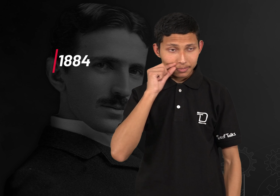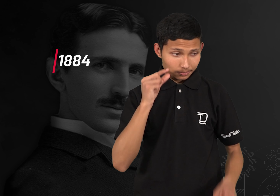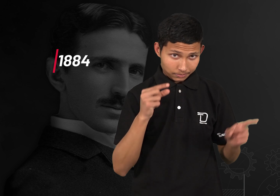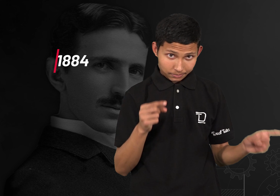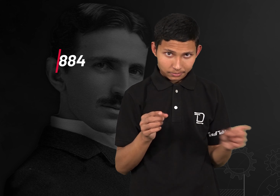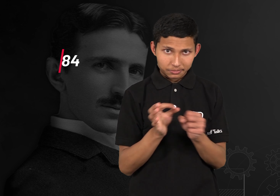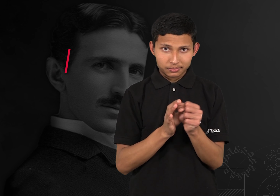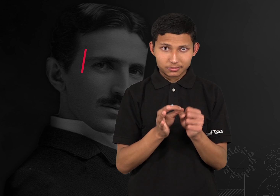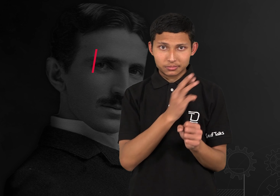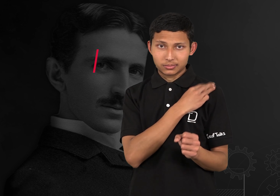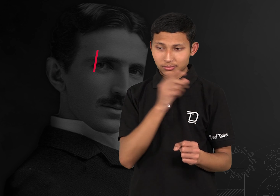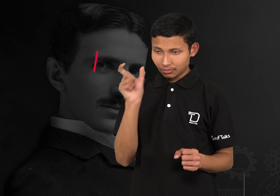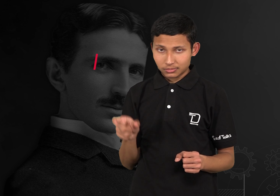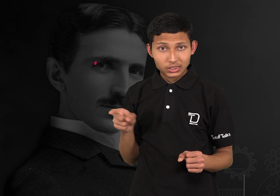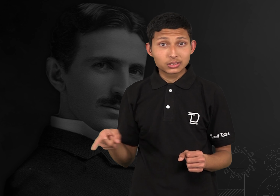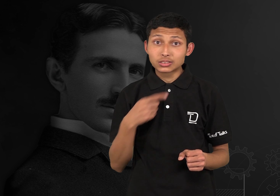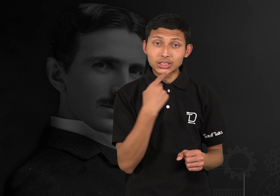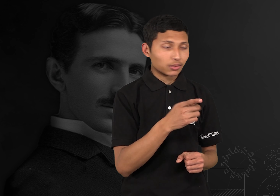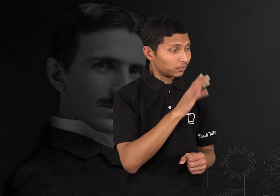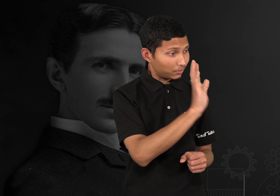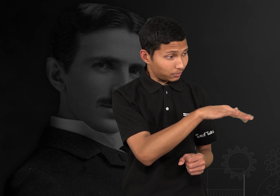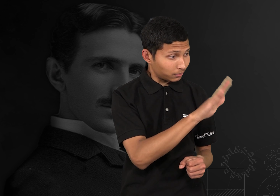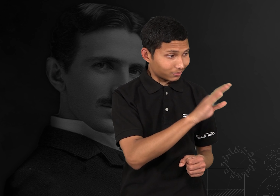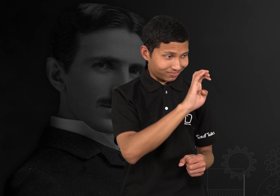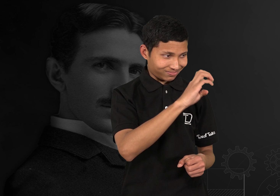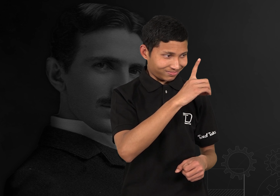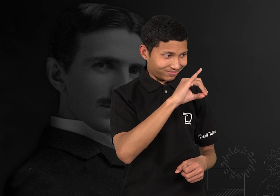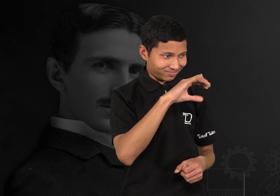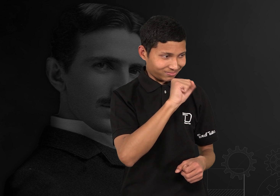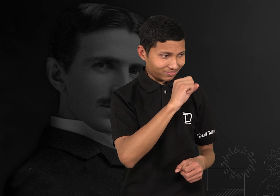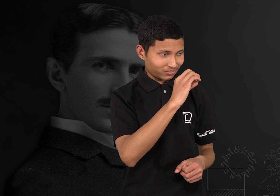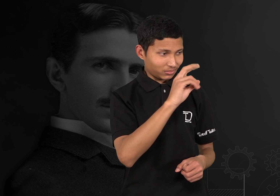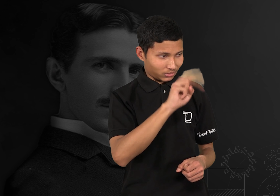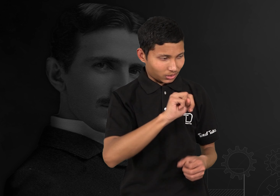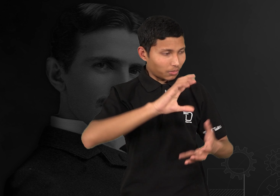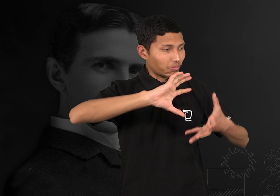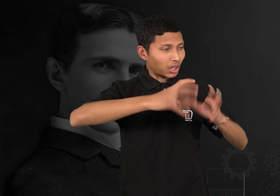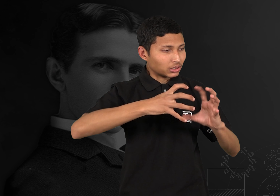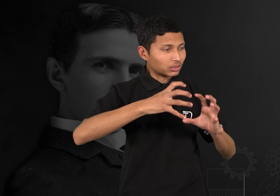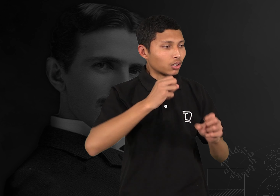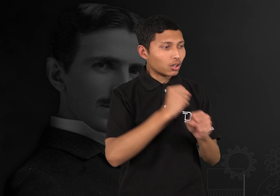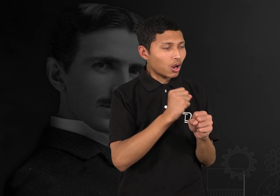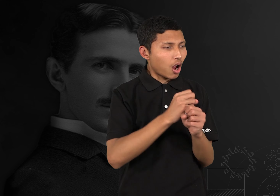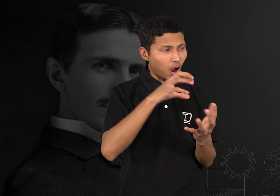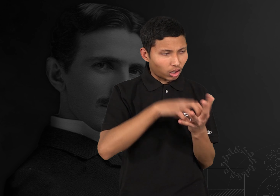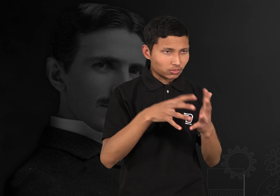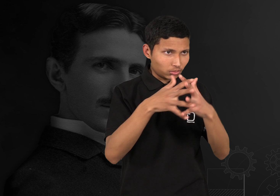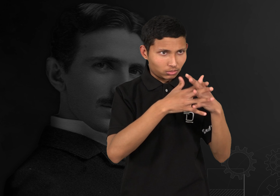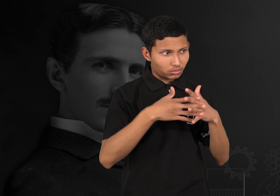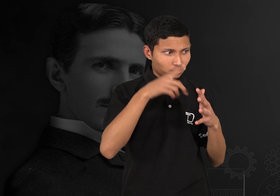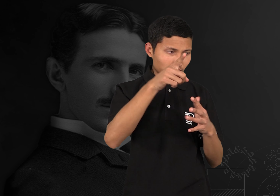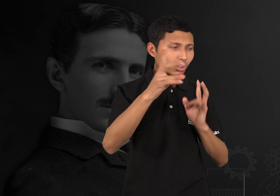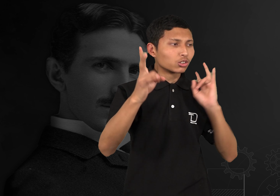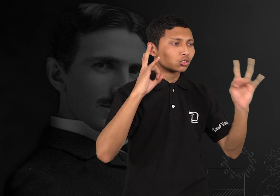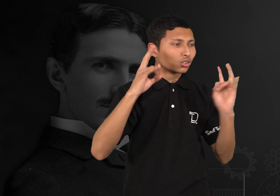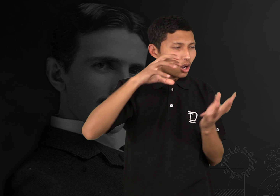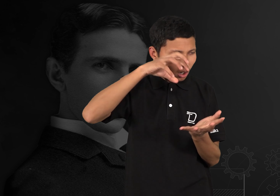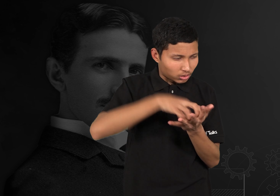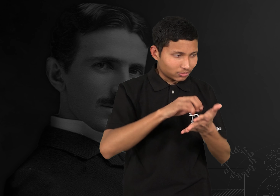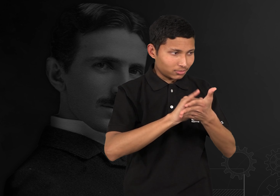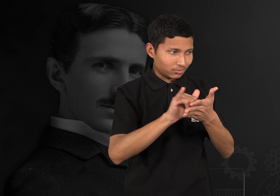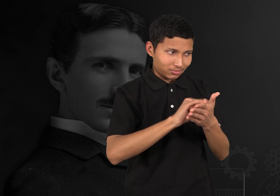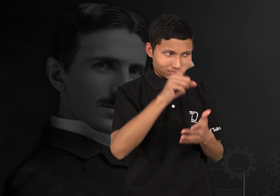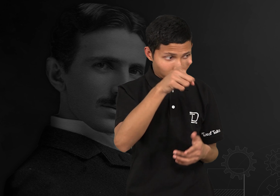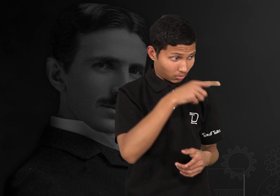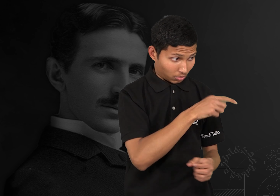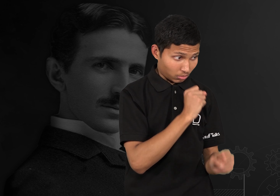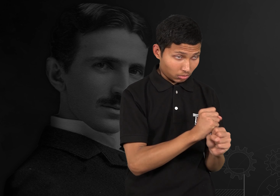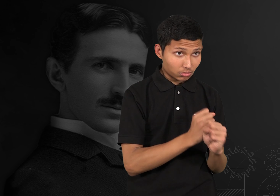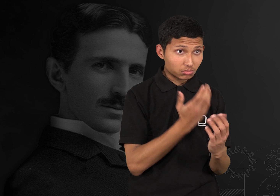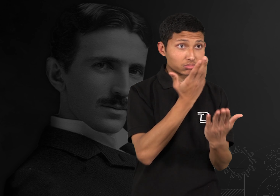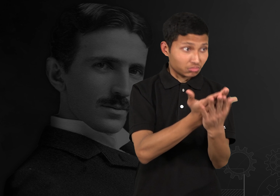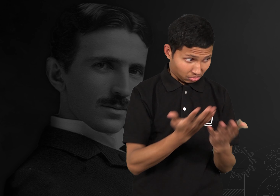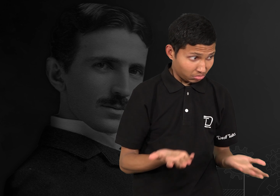Tesla's manager offered him a job at Edison’s Machine Works in New York City, US.